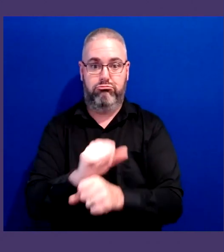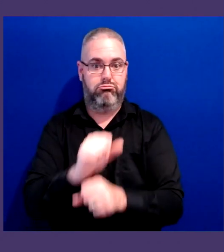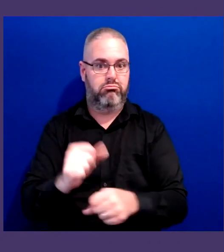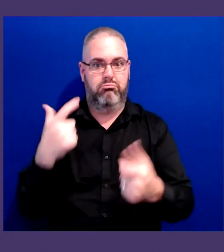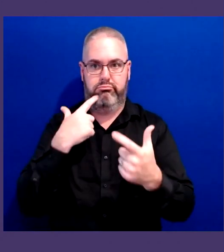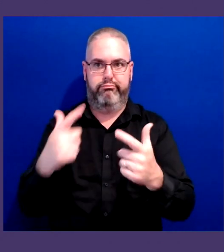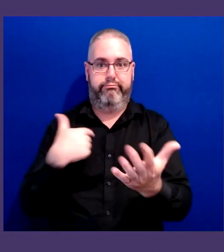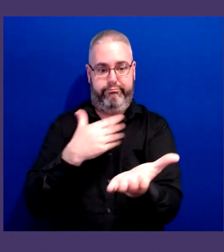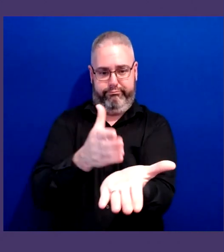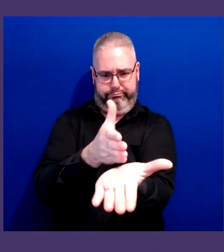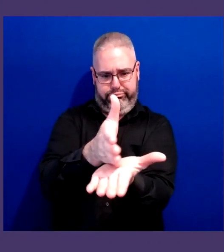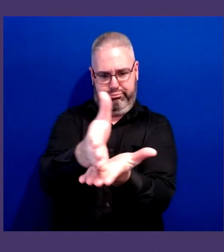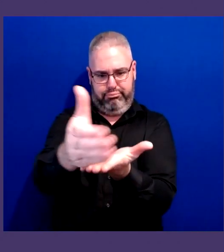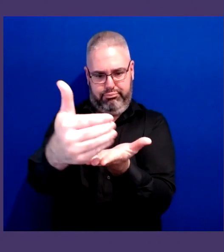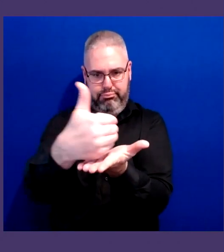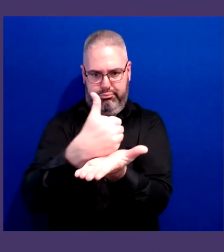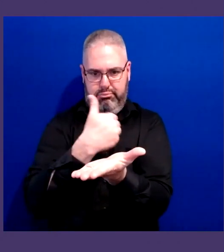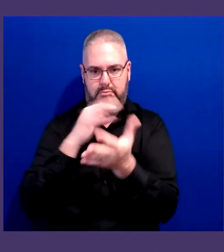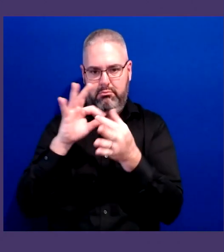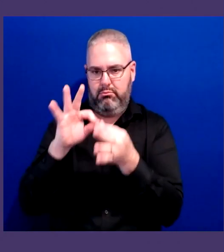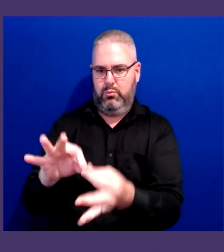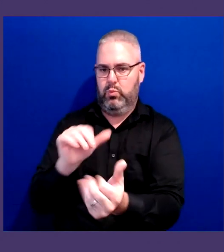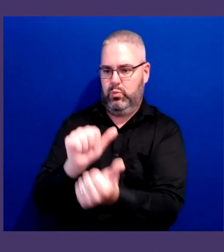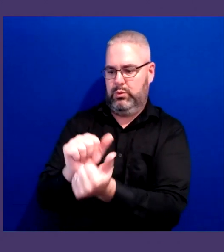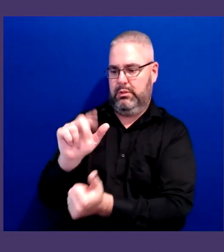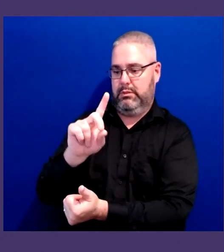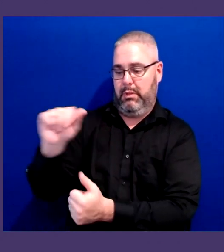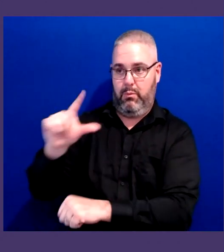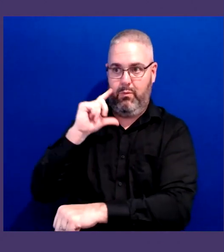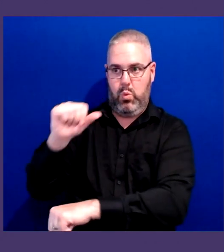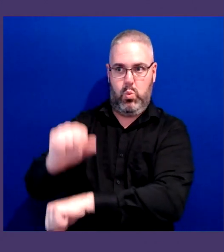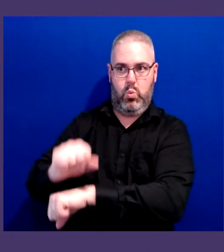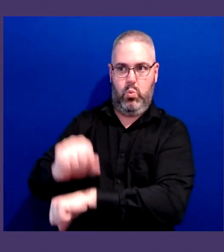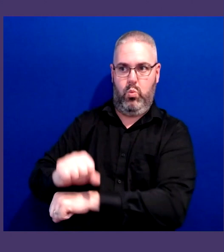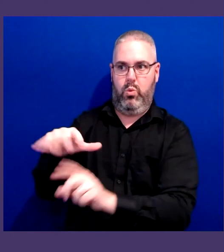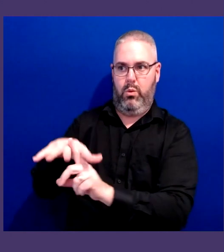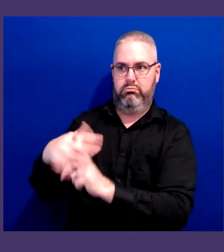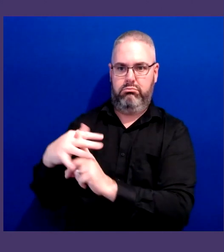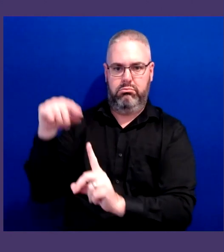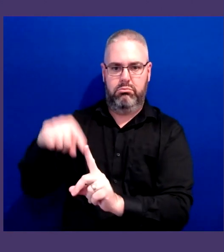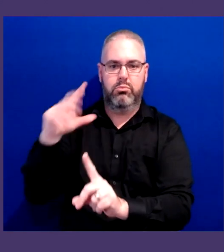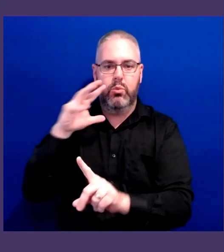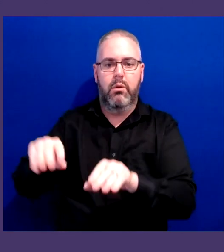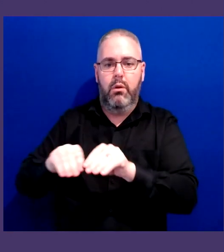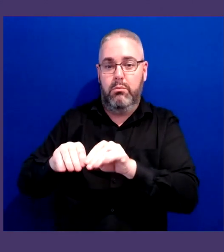around disability in the workforce that's going to extend to both regional and multinational,